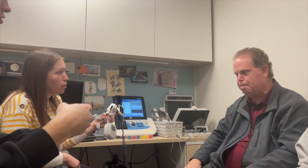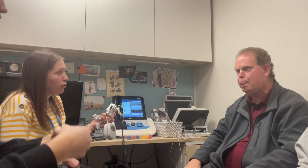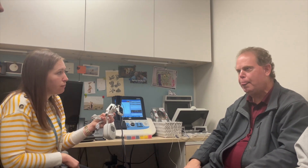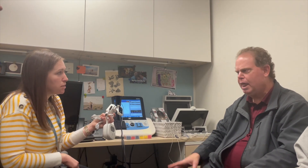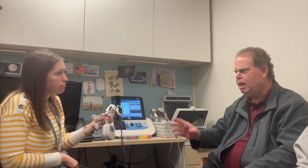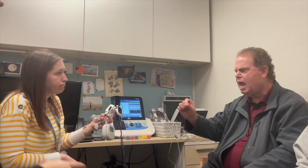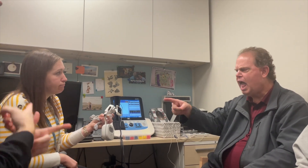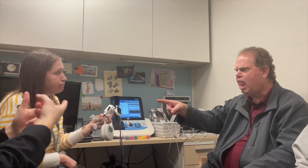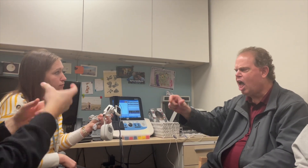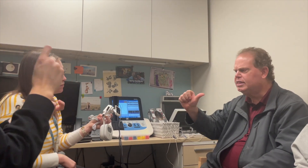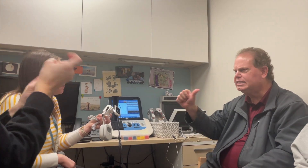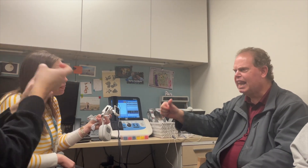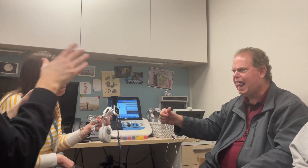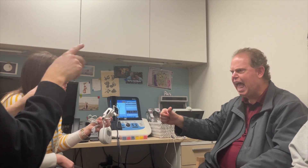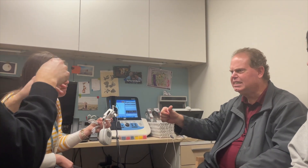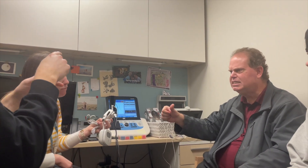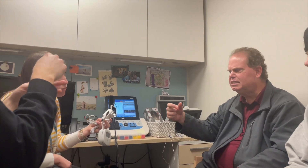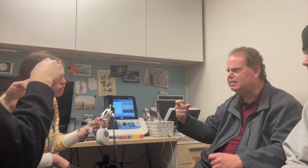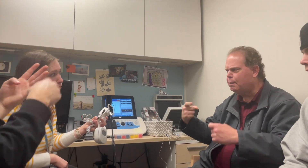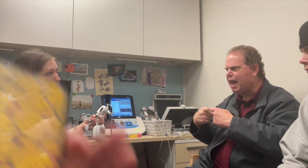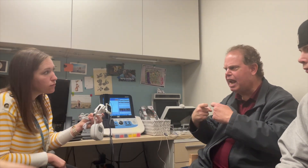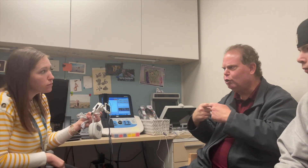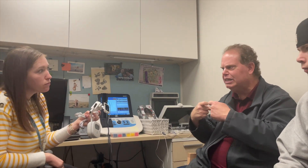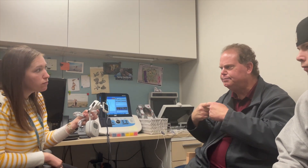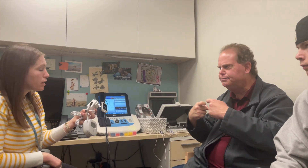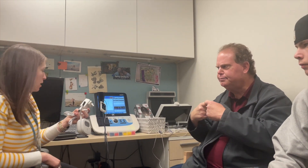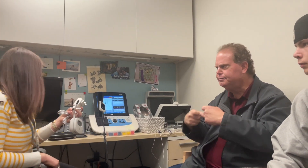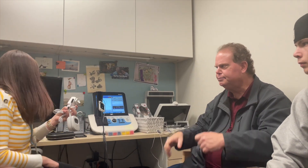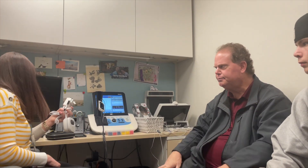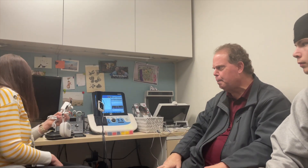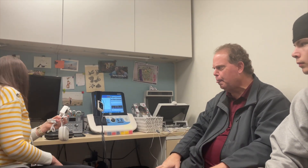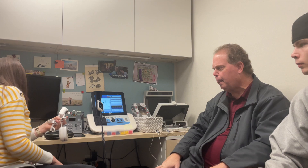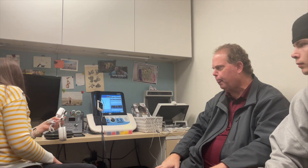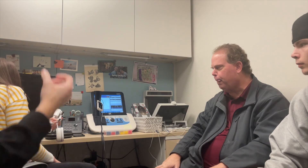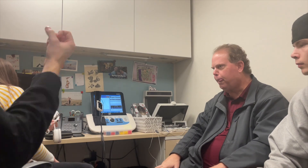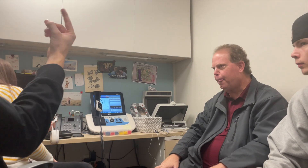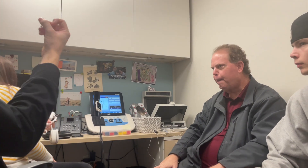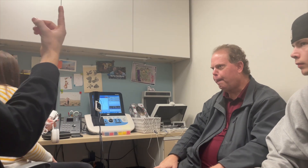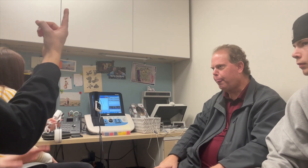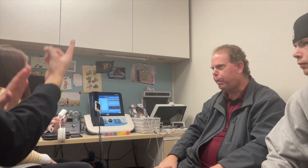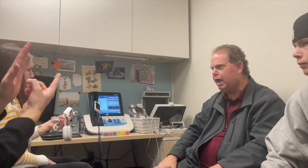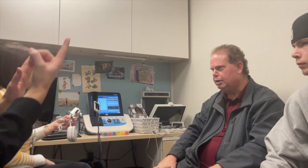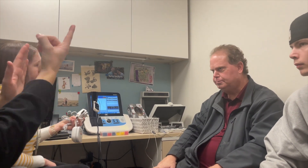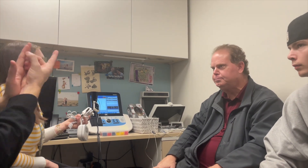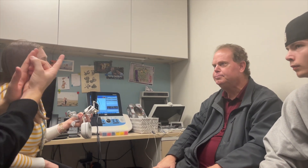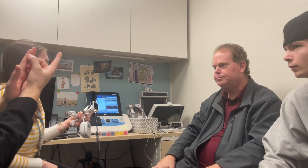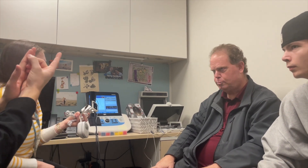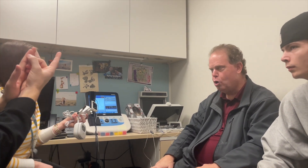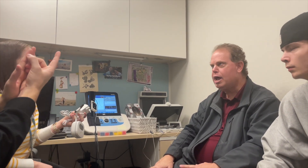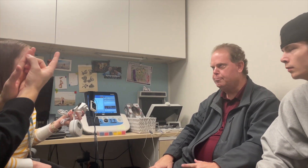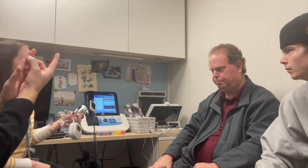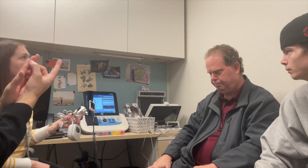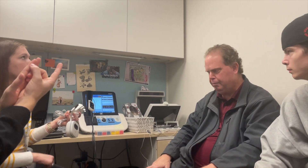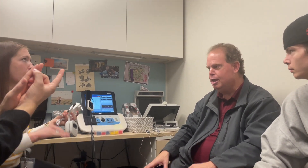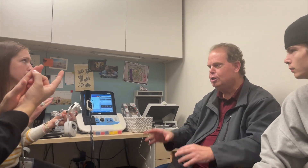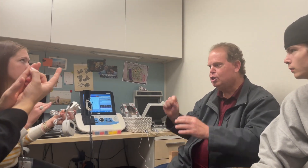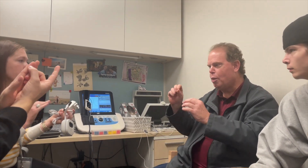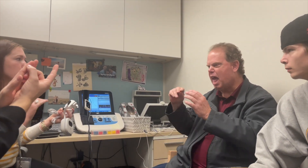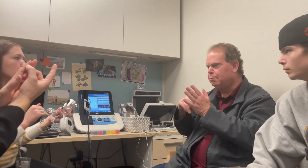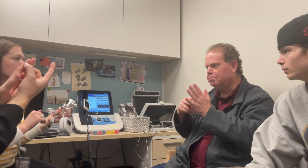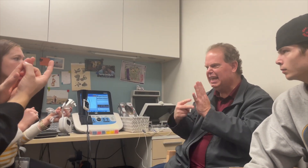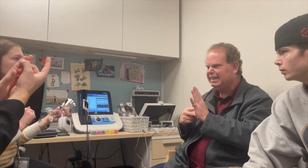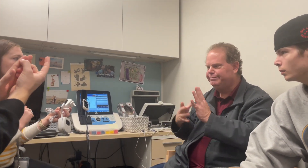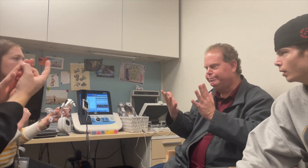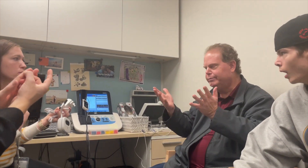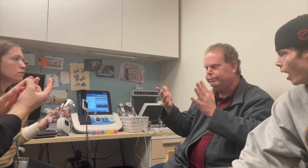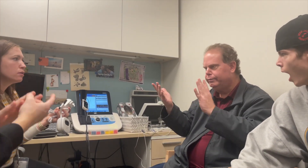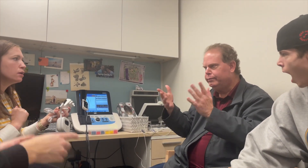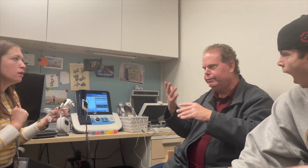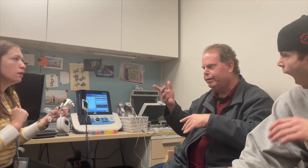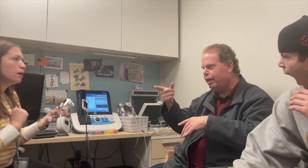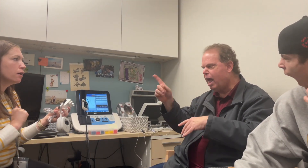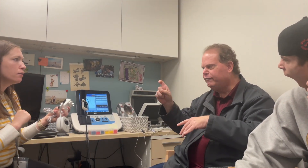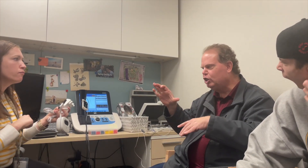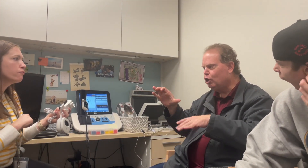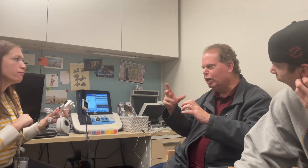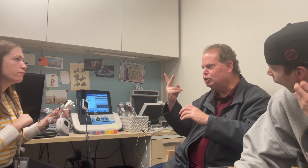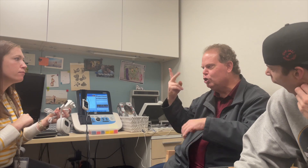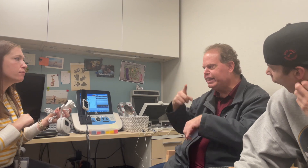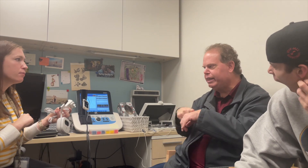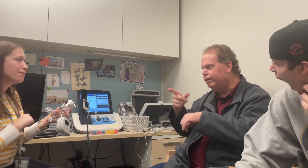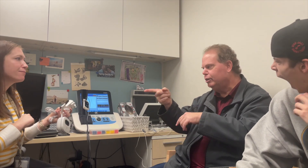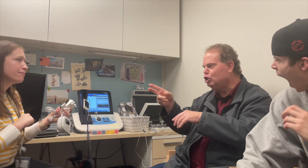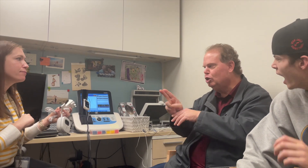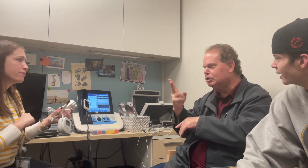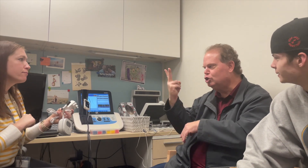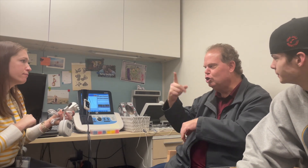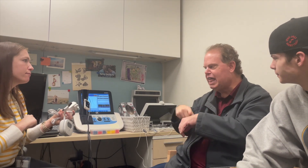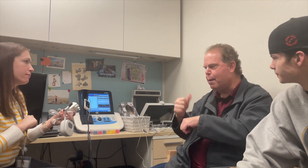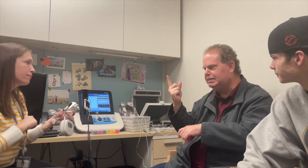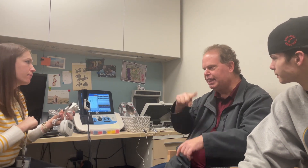programs 11 hours okay less yeah have to do it two n two times a